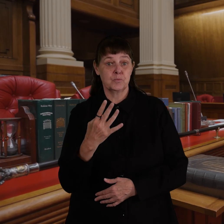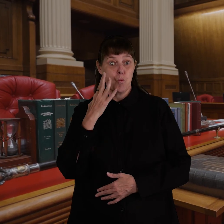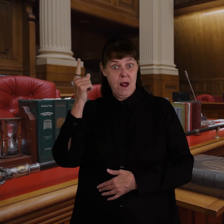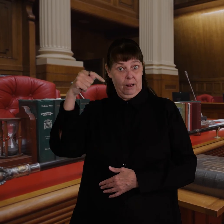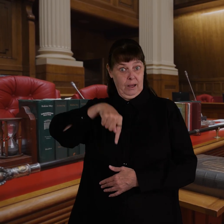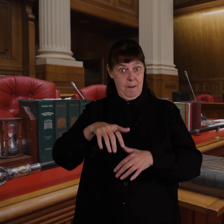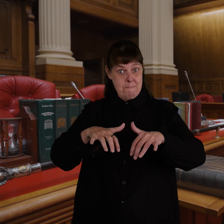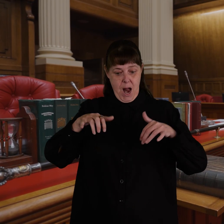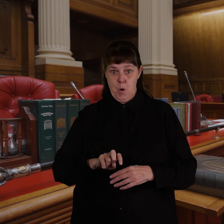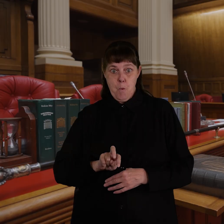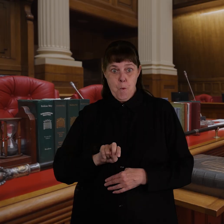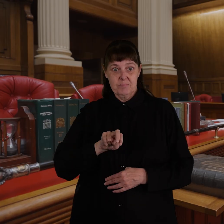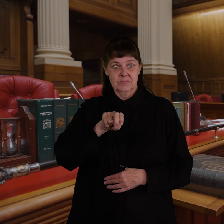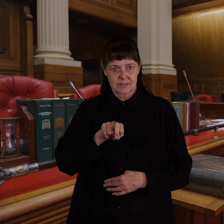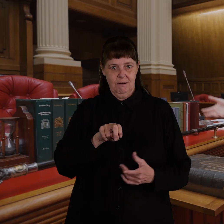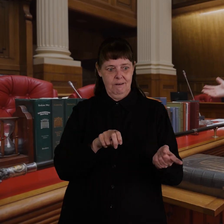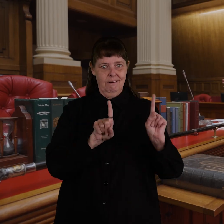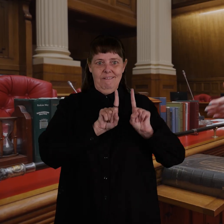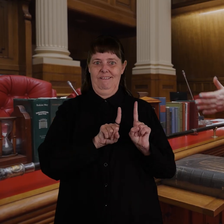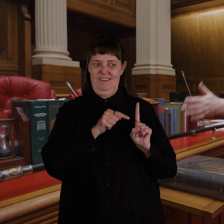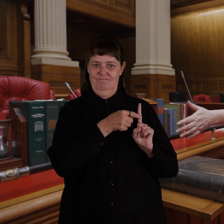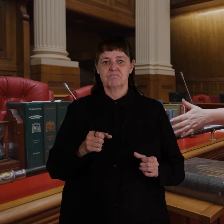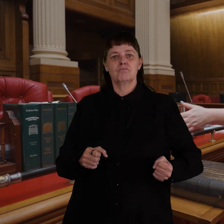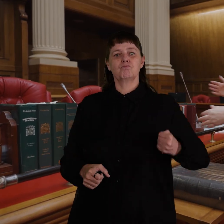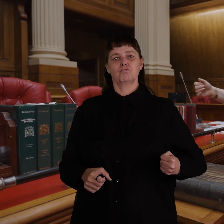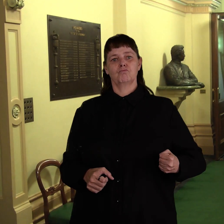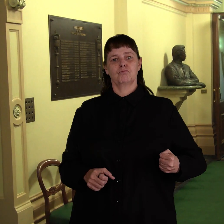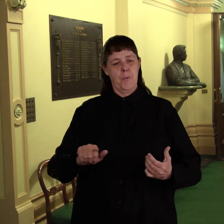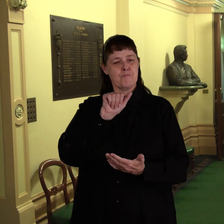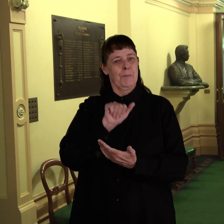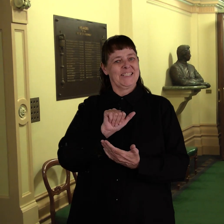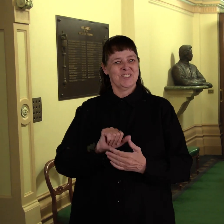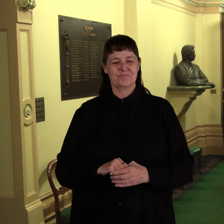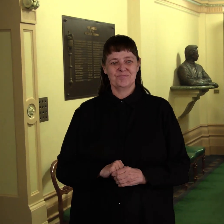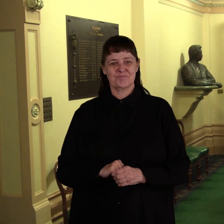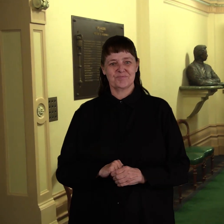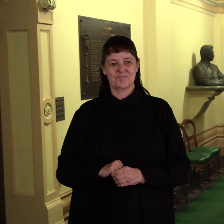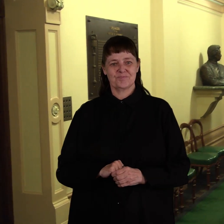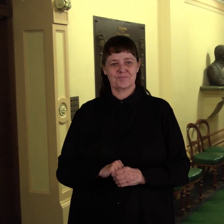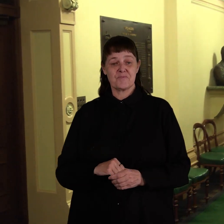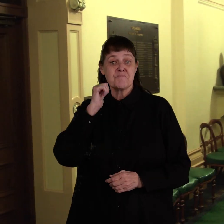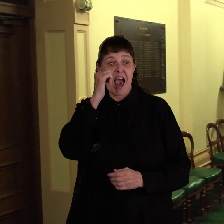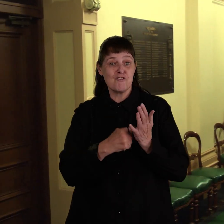received on the steps of Parliament House. The Black Rod is the staff or the gentleman's